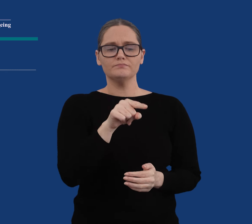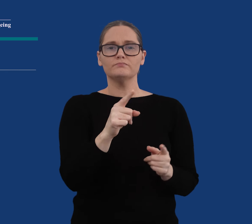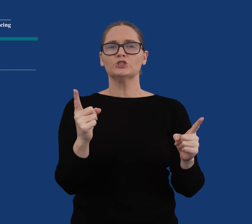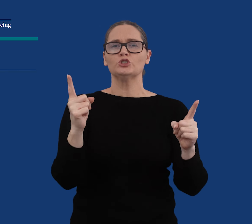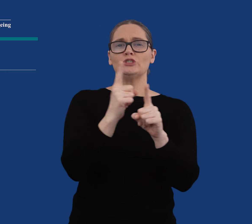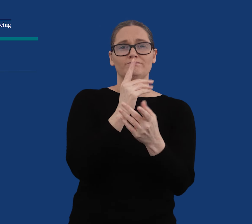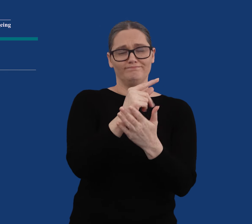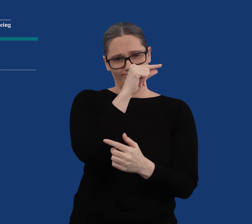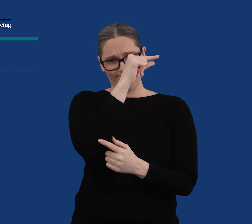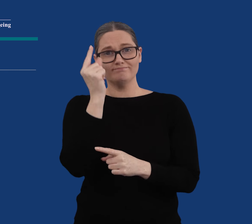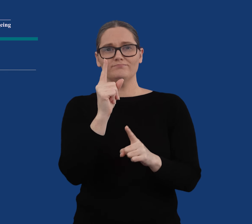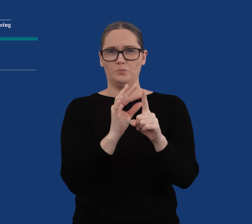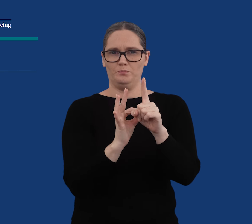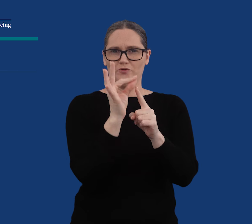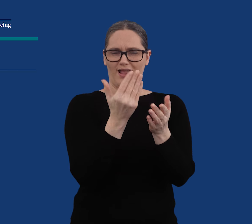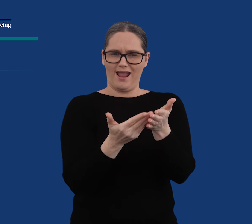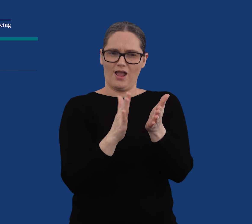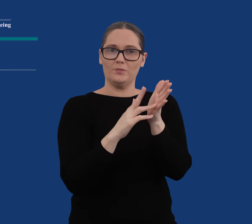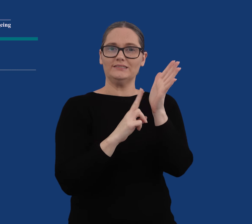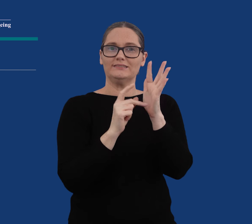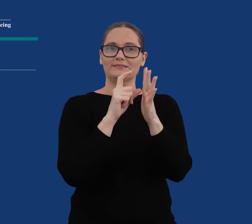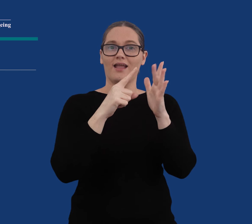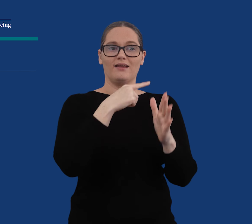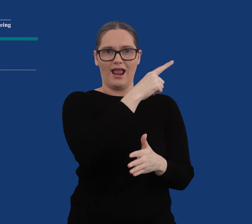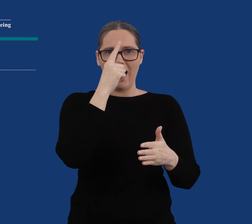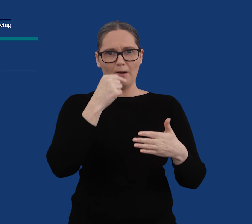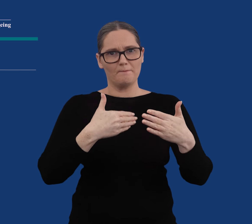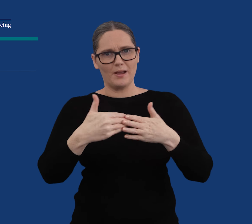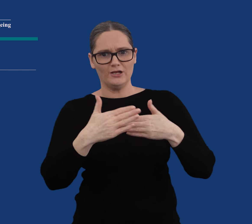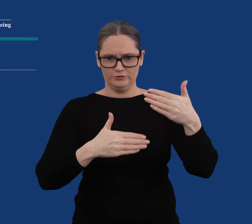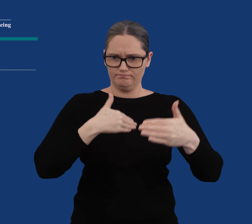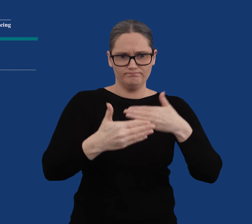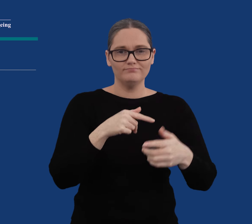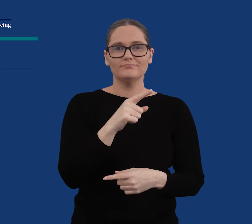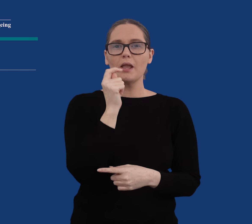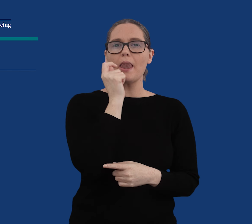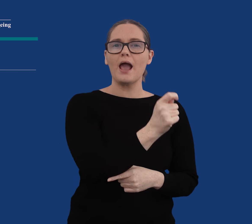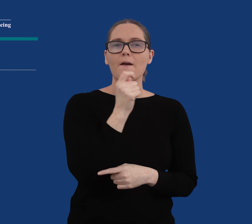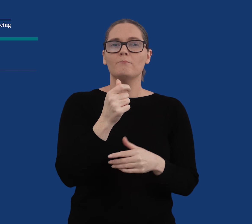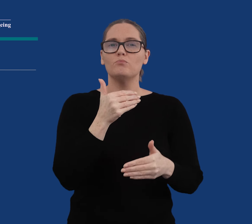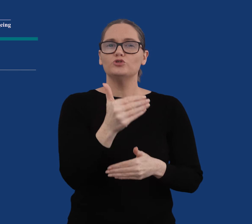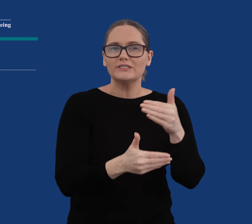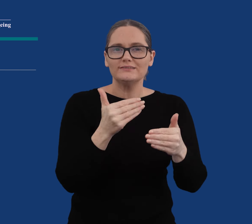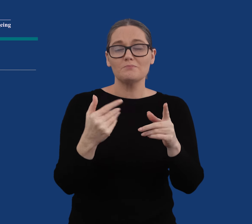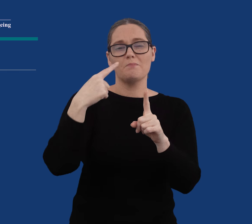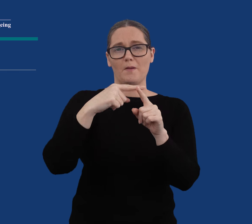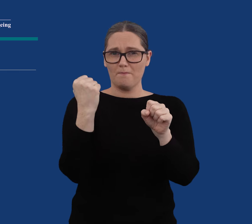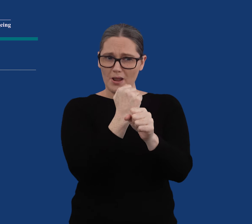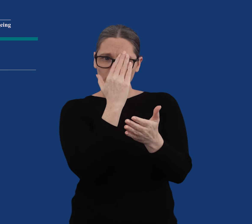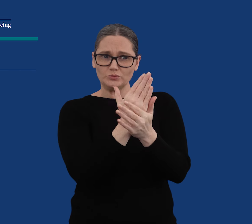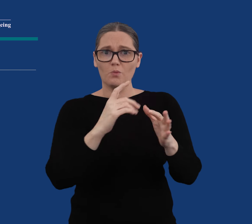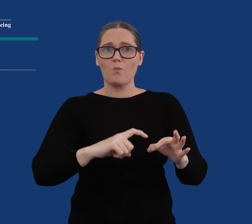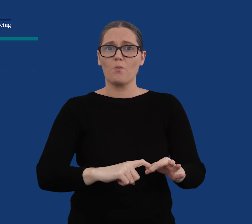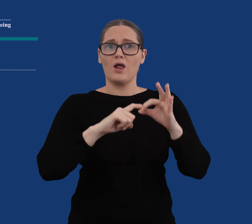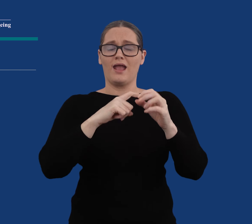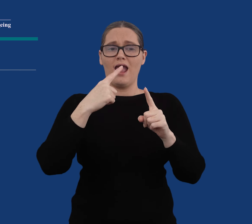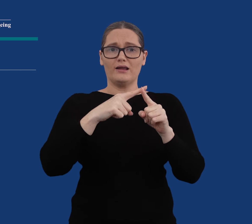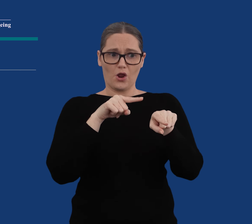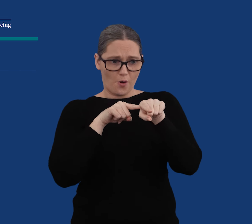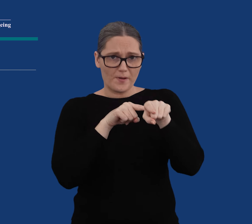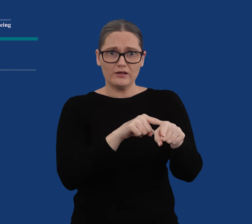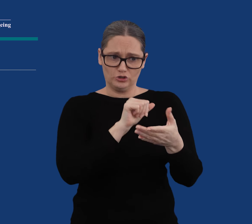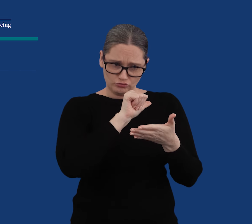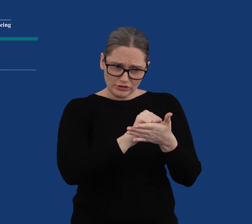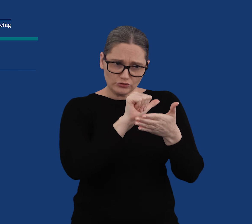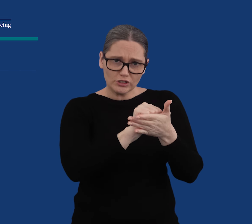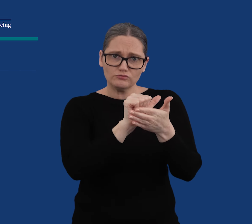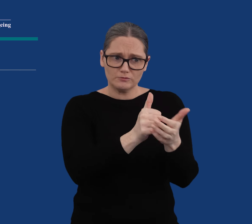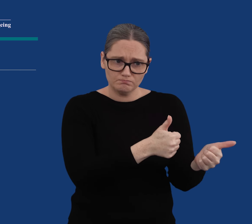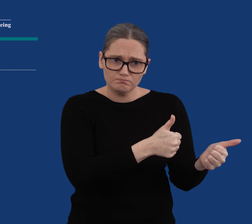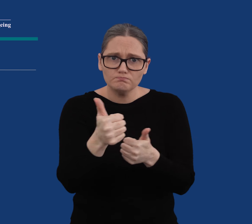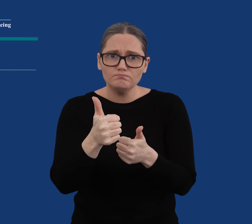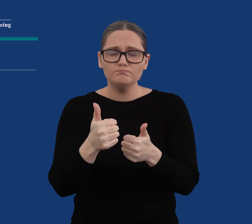This will improve how the NDIA manages the claiming process to ensure quality and compliance.